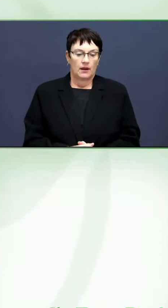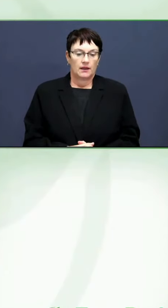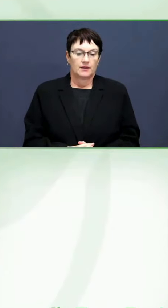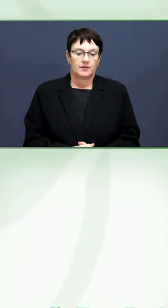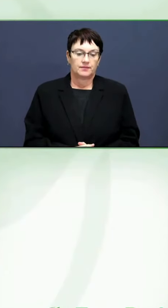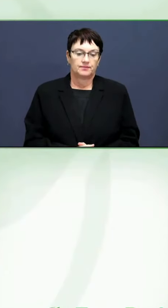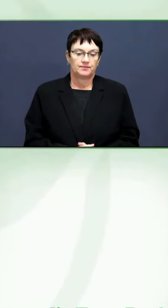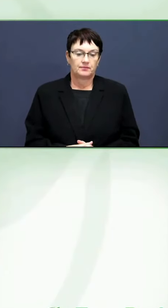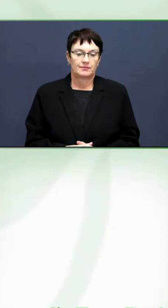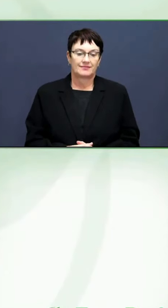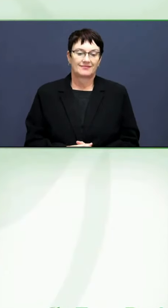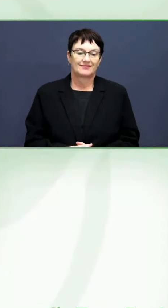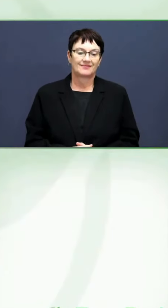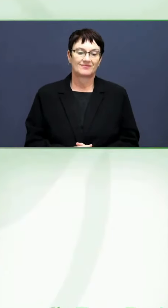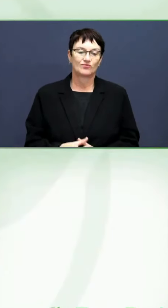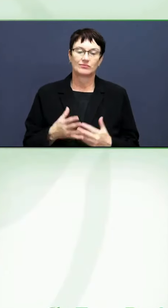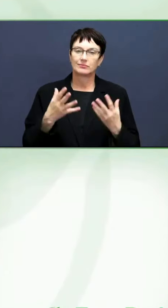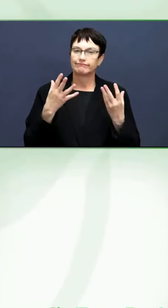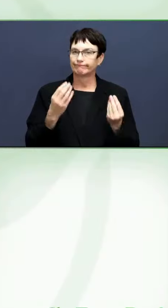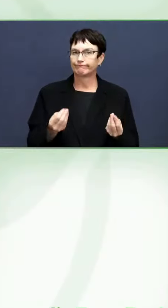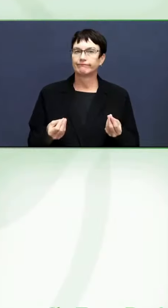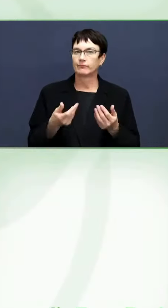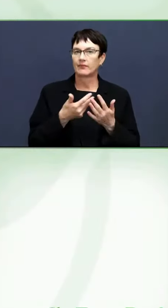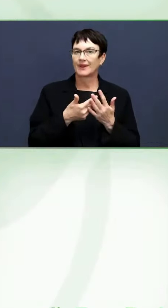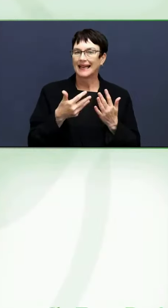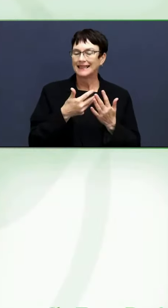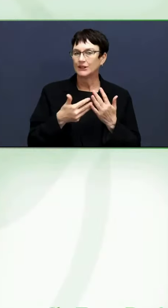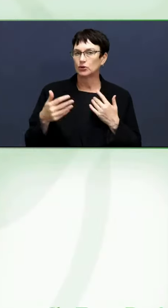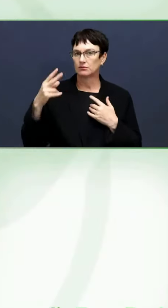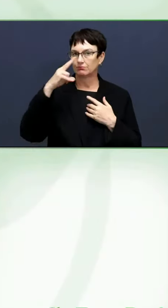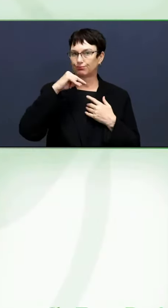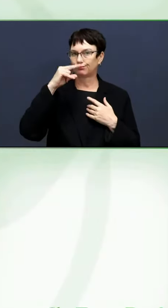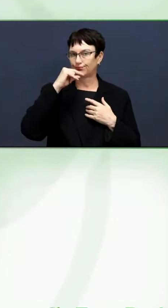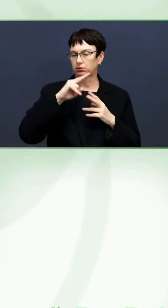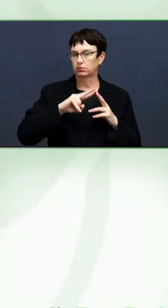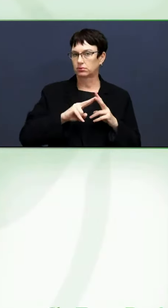Can we have the question again, sorry?